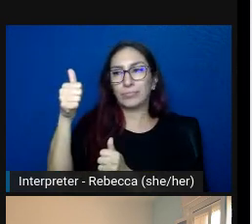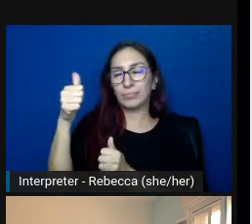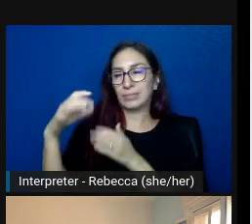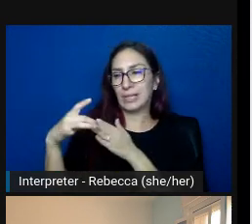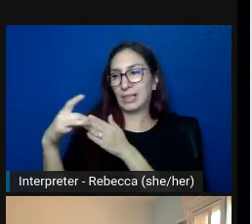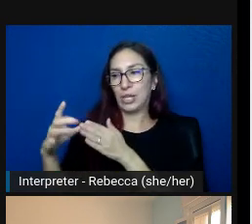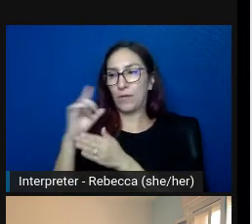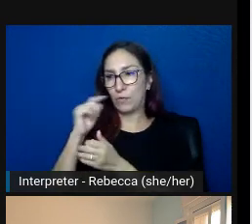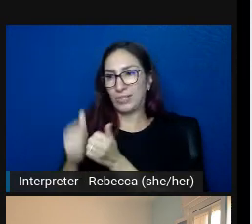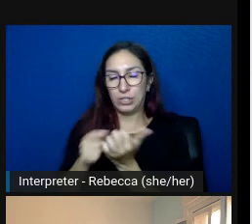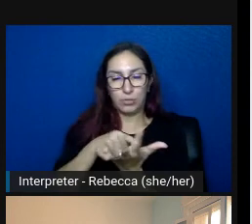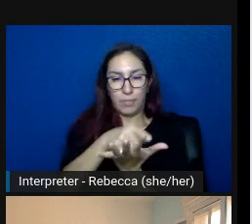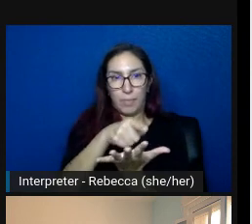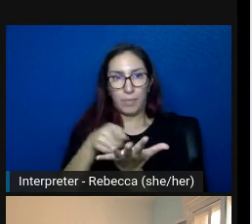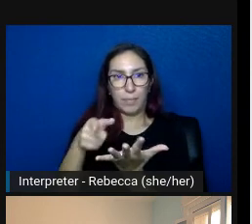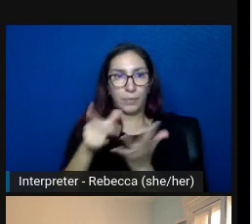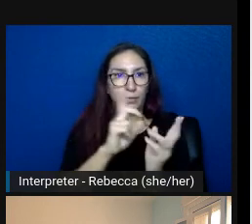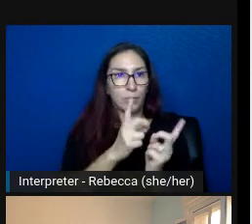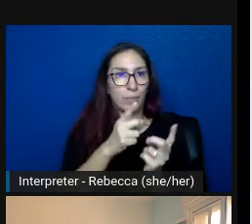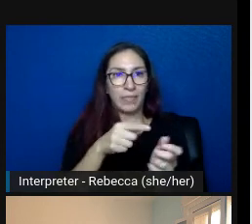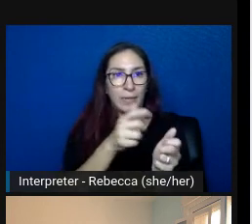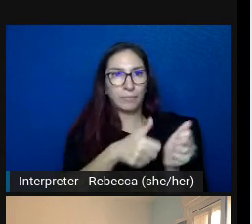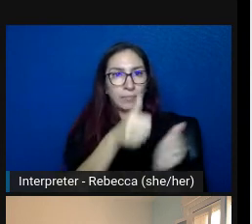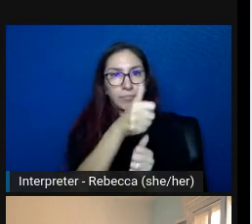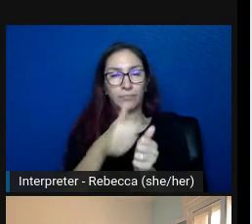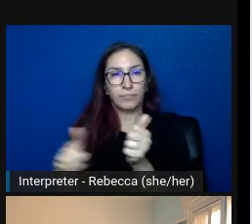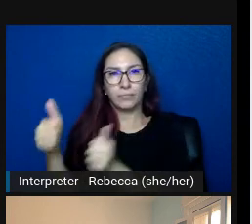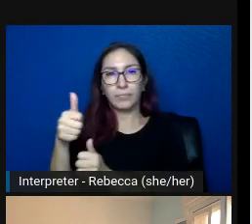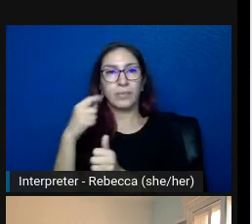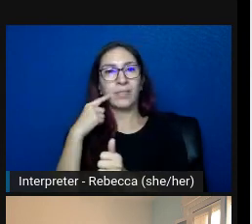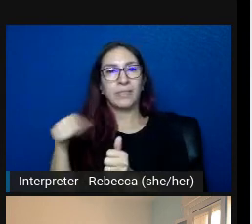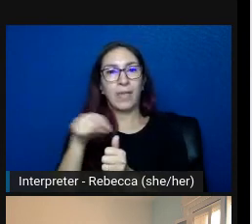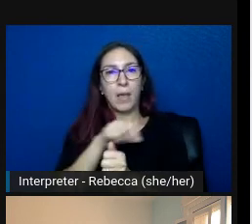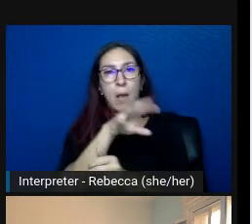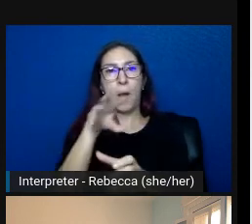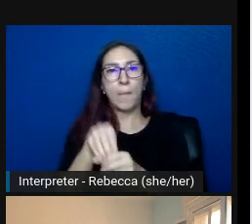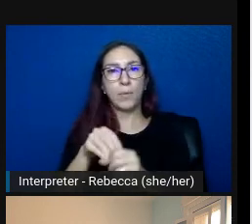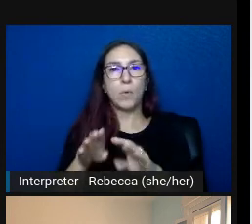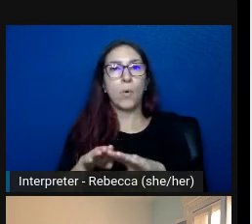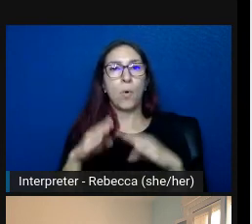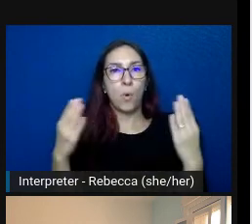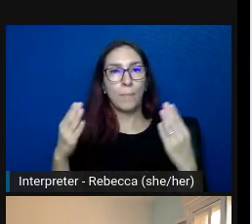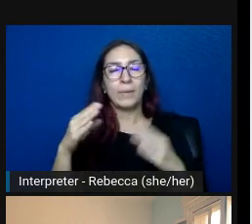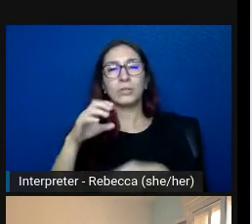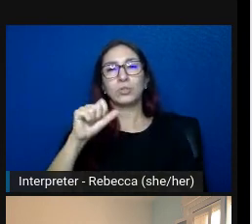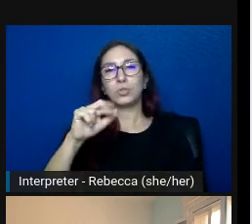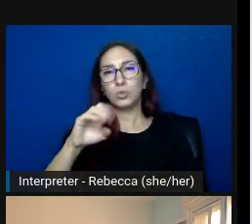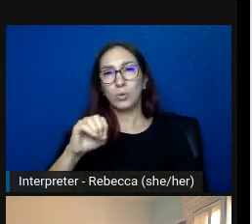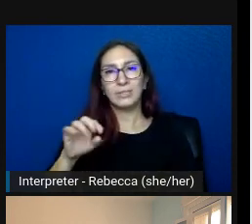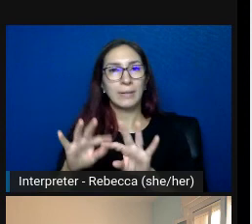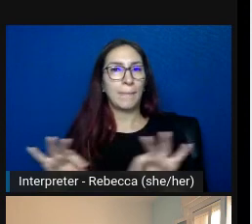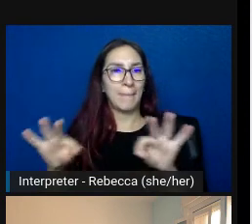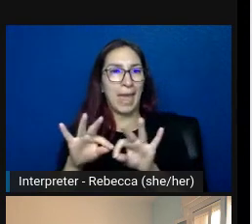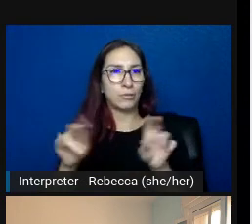from the Open Source Matters board. Also, the departments are splitted or are divided in teams.